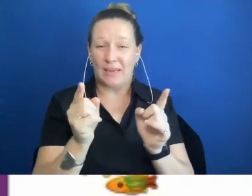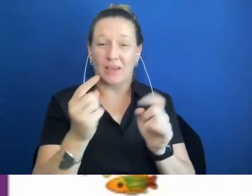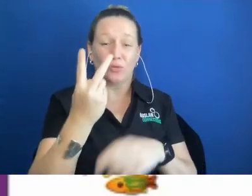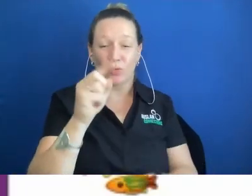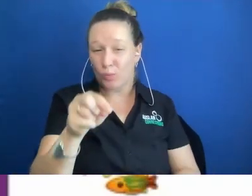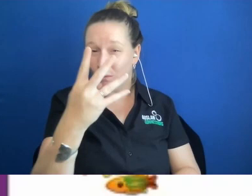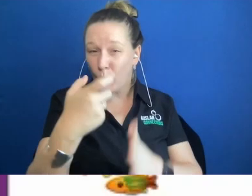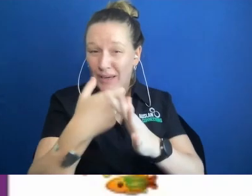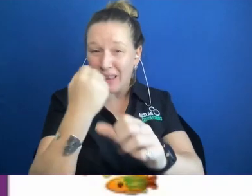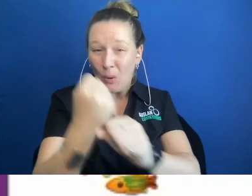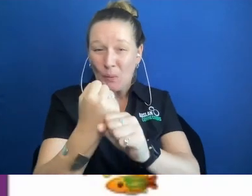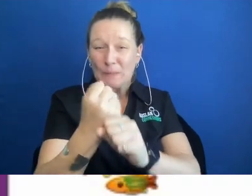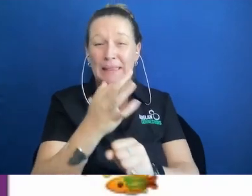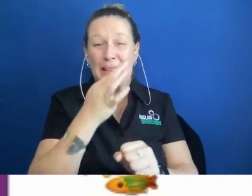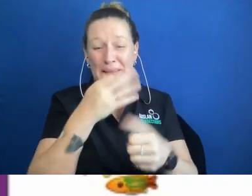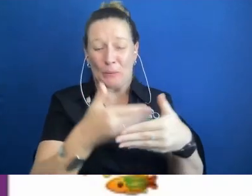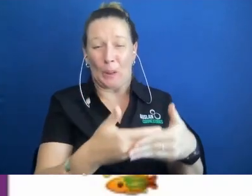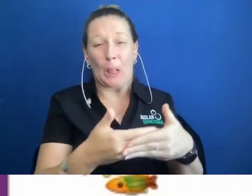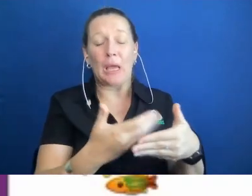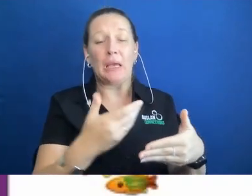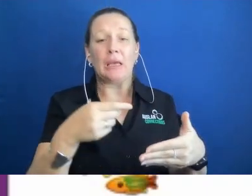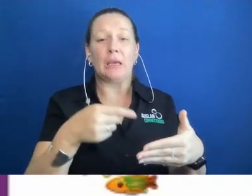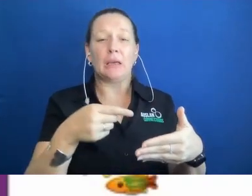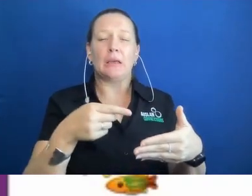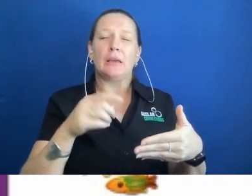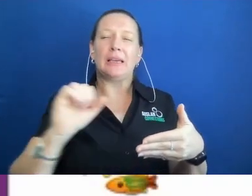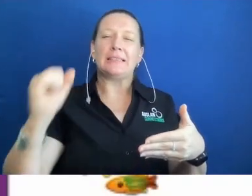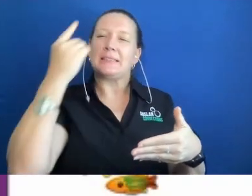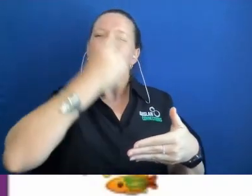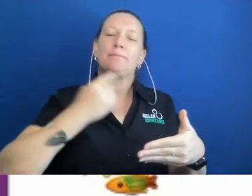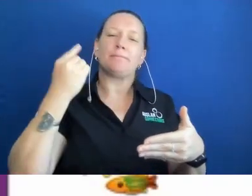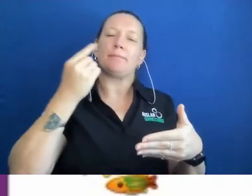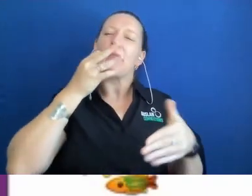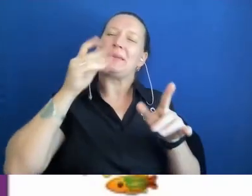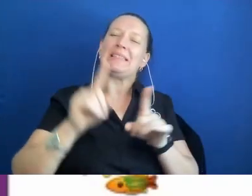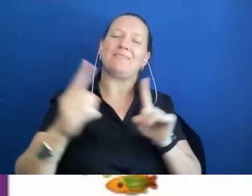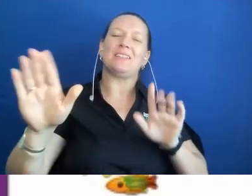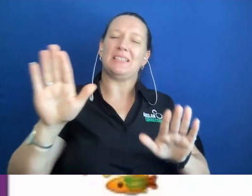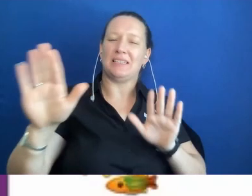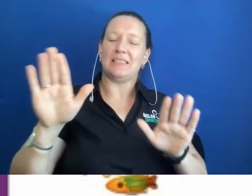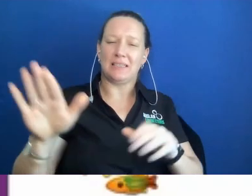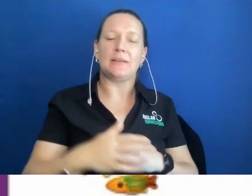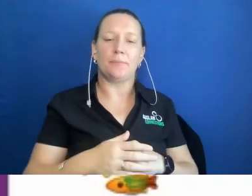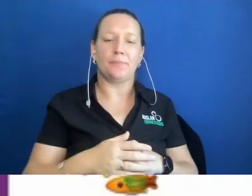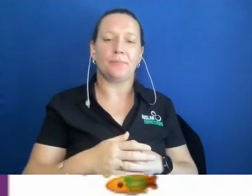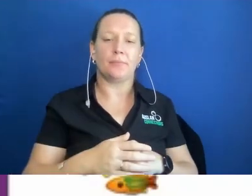he he had different features to us and so over time we spent a fair bit of time in